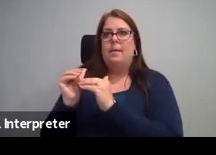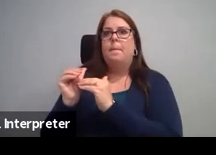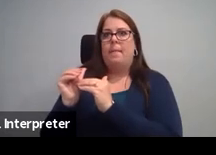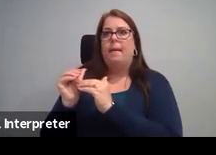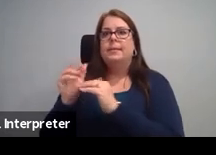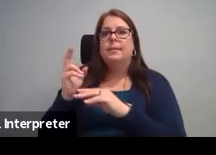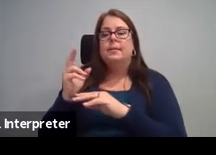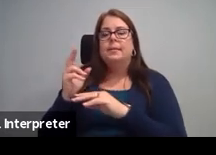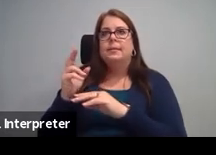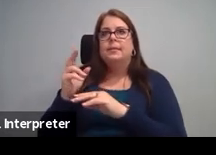Cathy Reznicek: Meaning